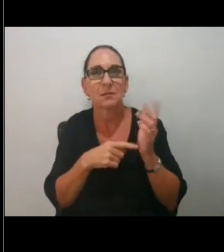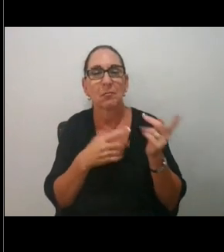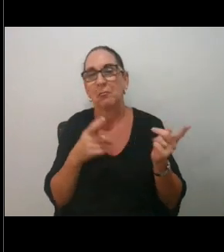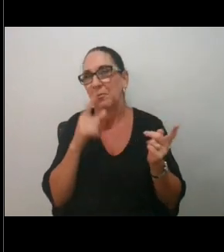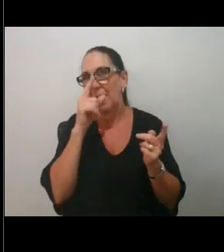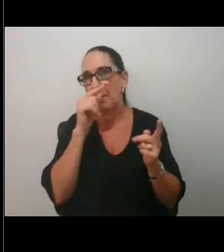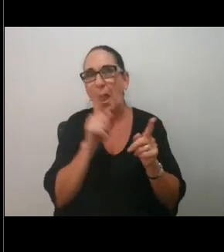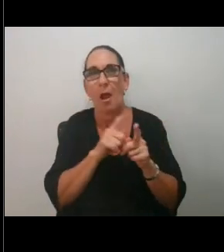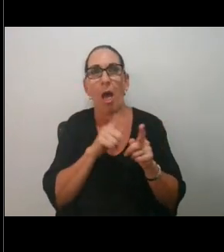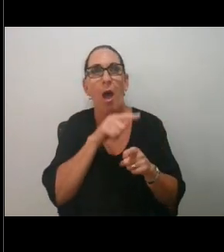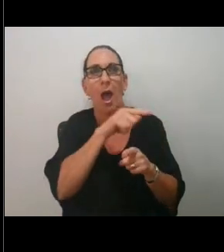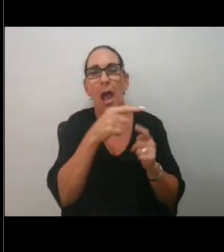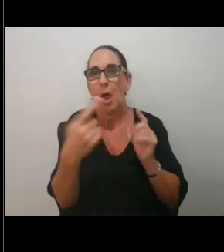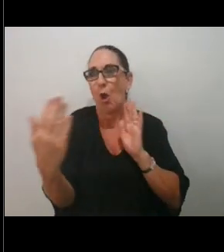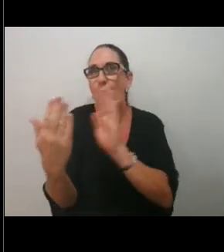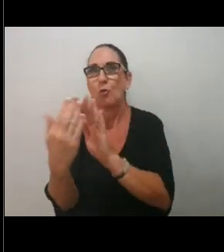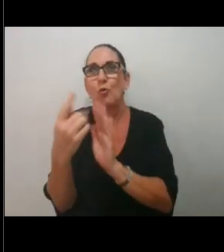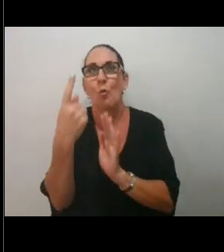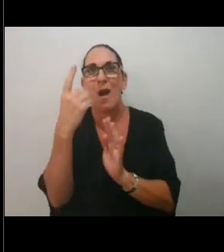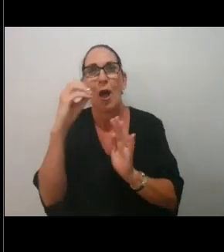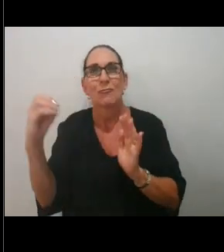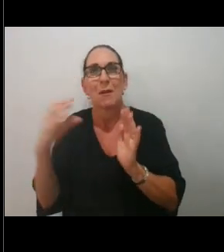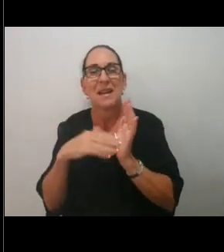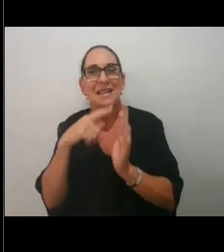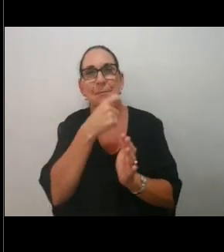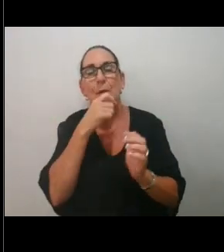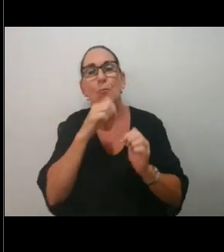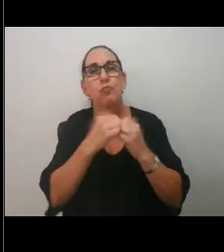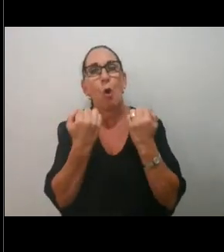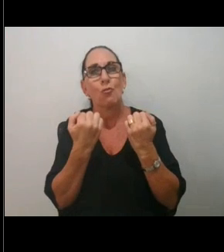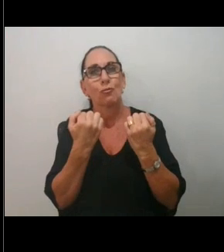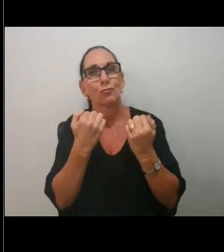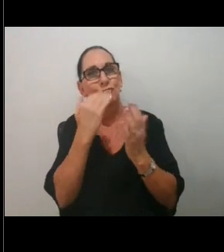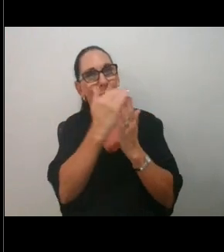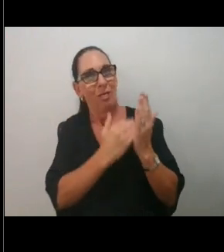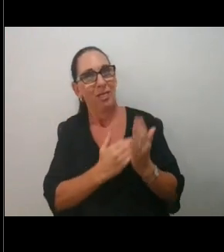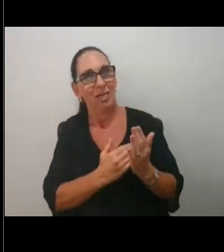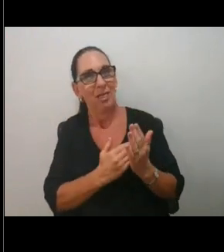meters of a person that you weren't supposed to doesn't necessarily just because it's domestic